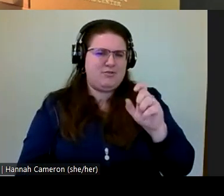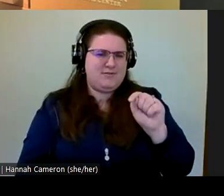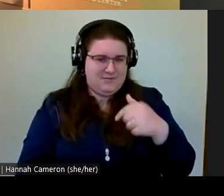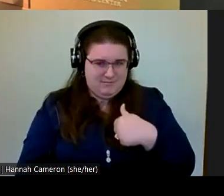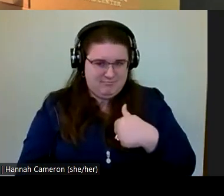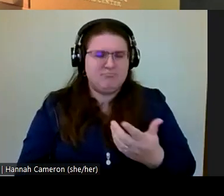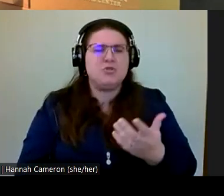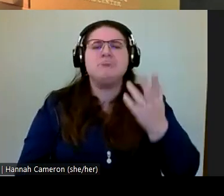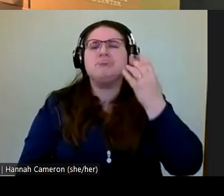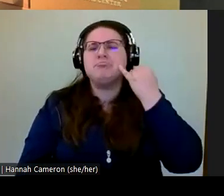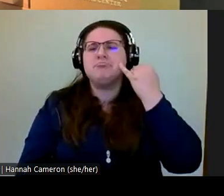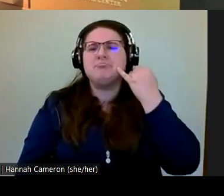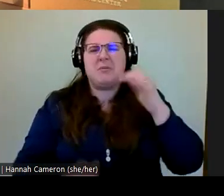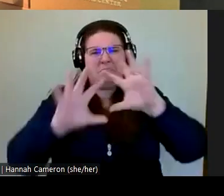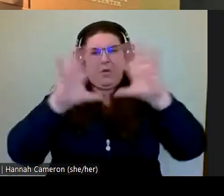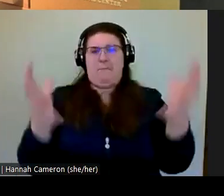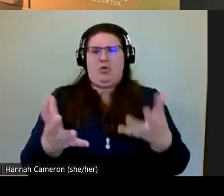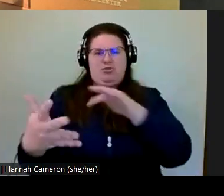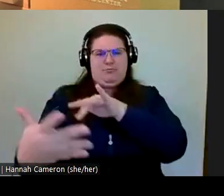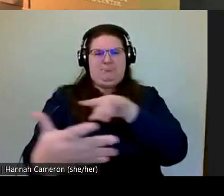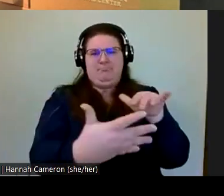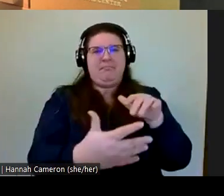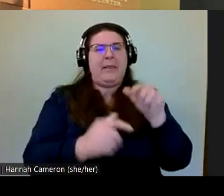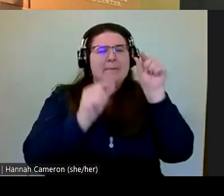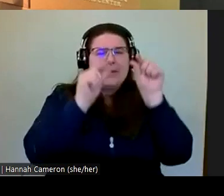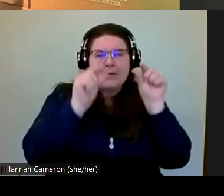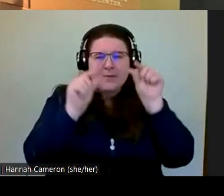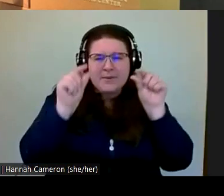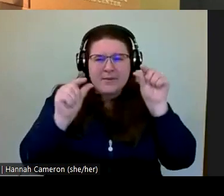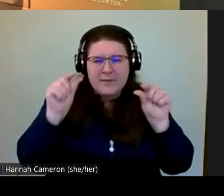all those people on this slide all those little people here they're all the people who live in